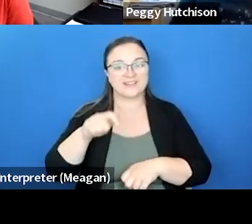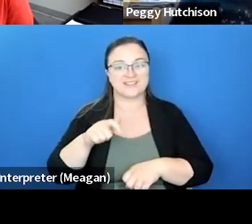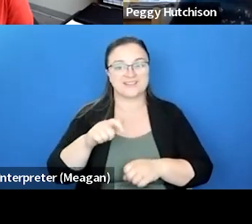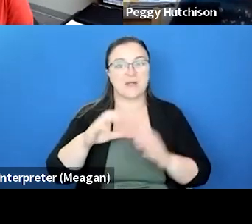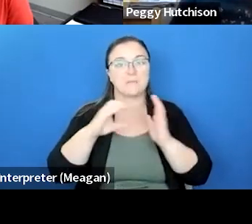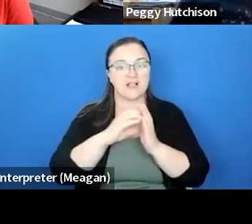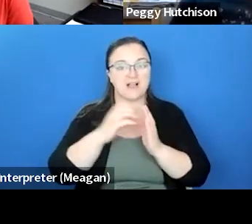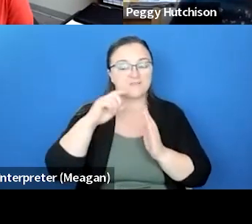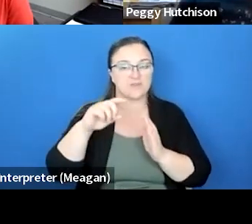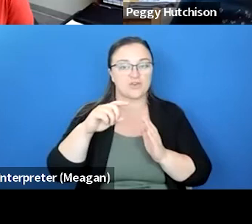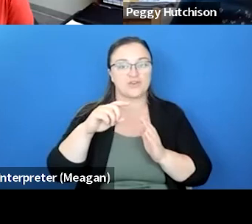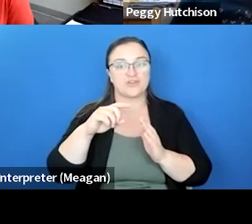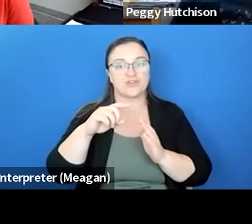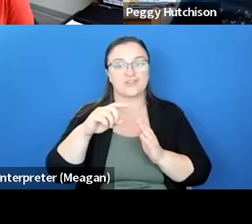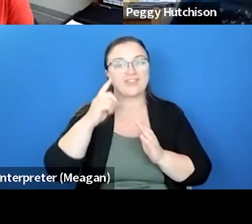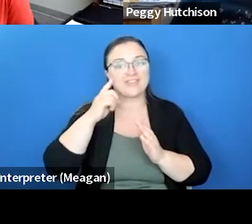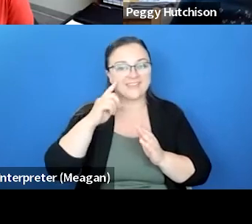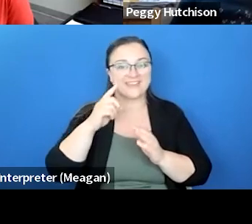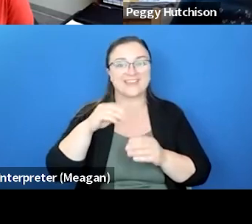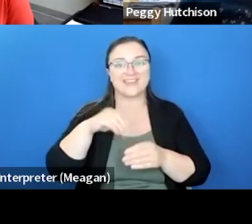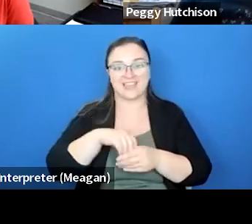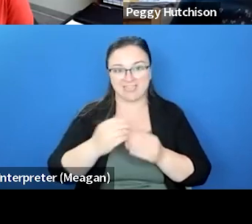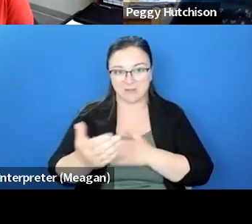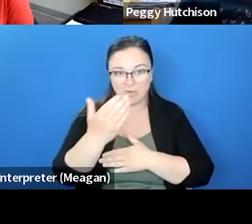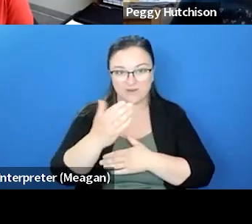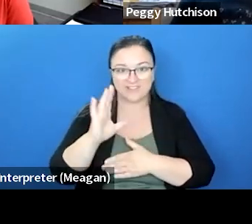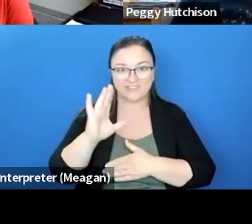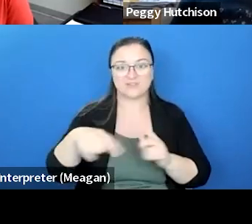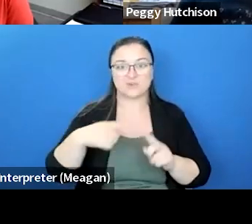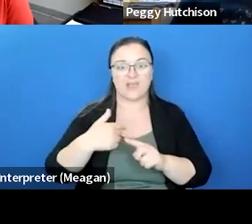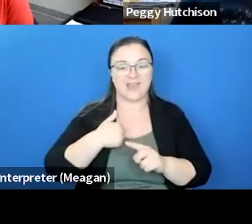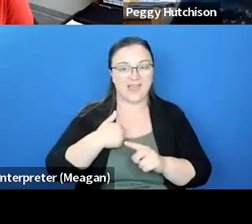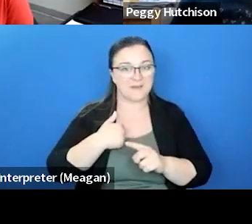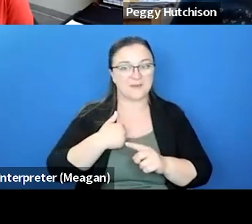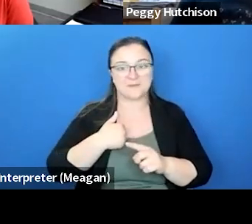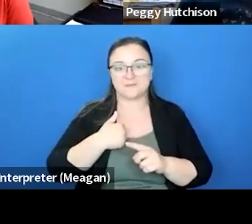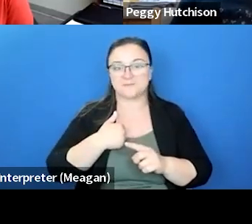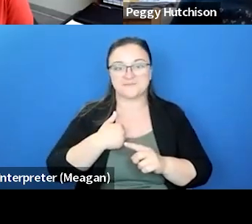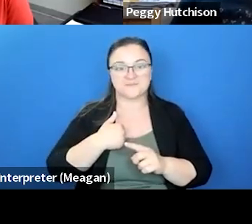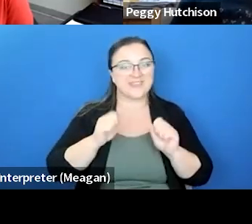I think I may have said this during the webinar that that's when I'm freshest in, when I can write or the like,